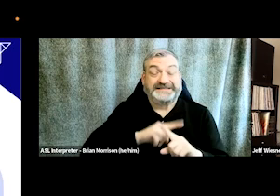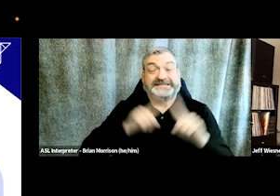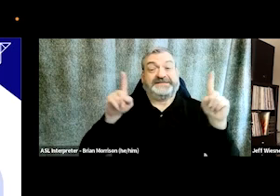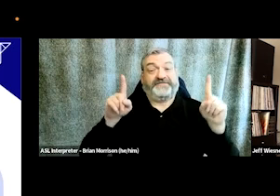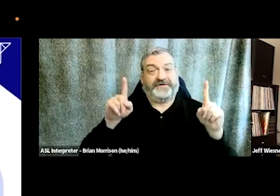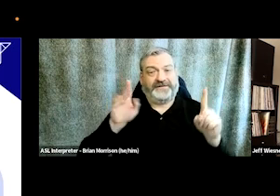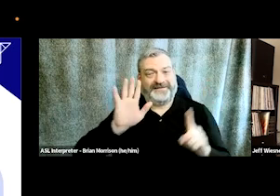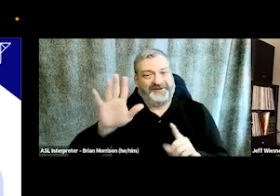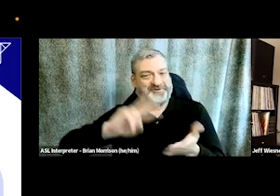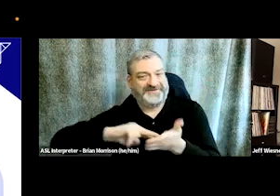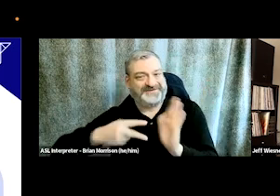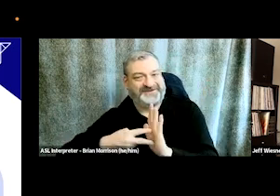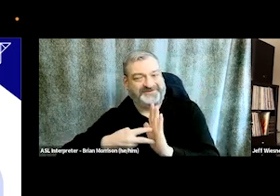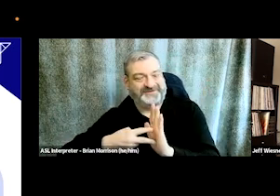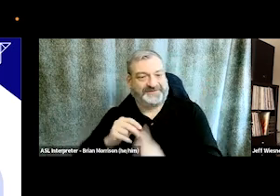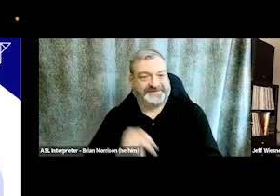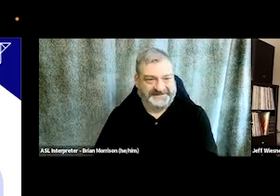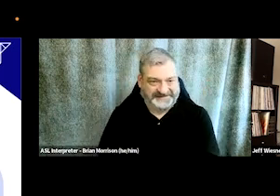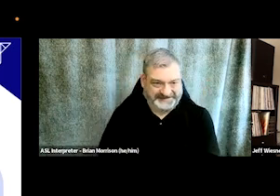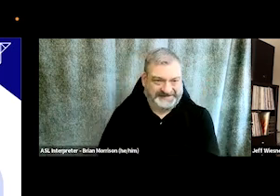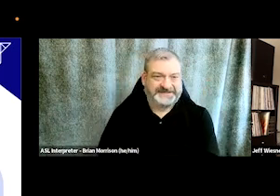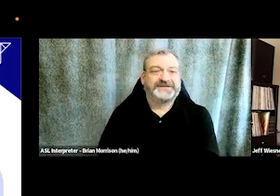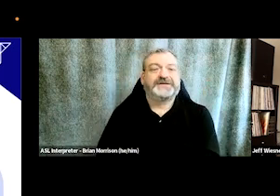Also be sparing with their use of hashtags